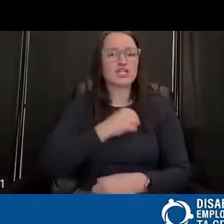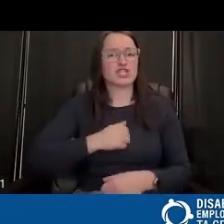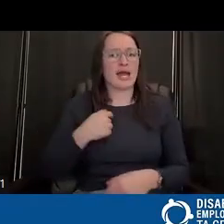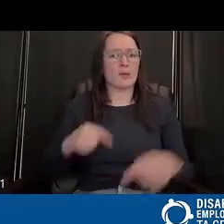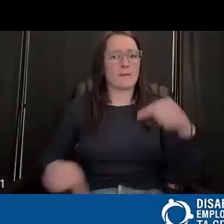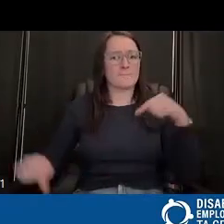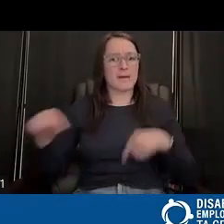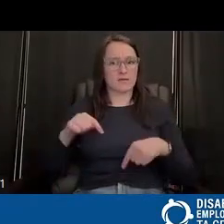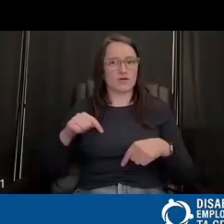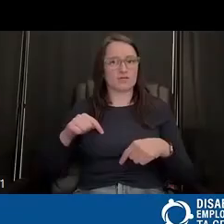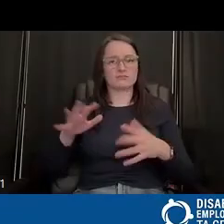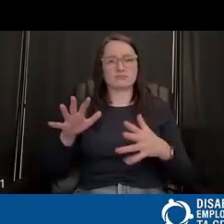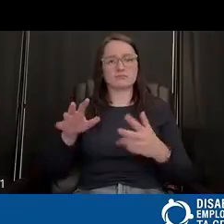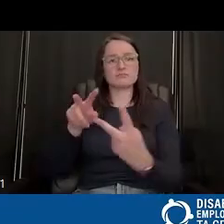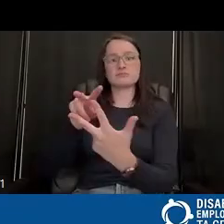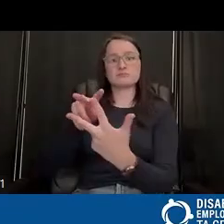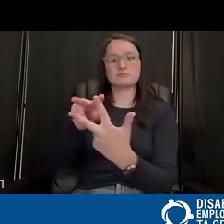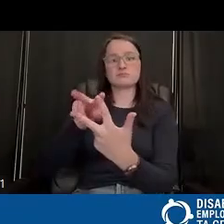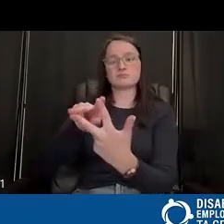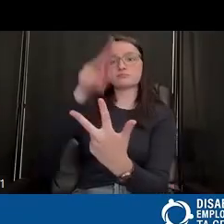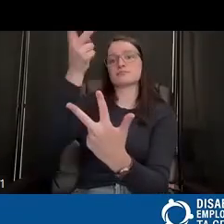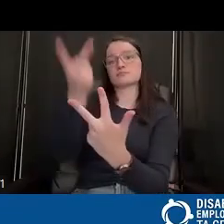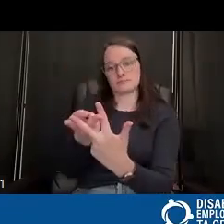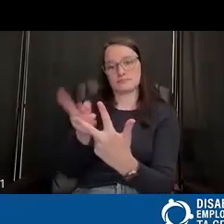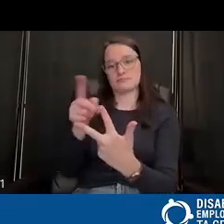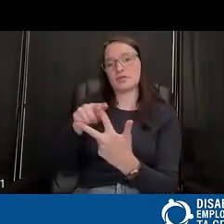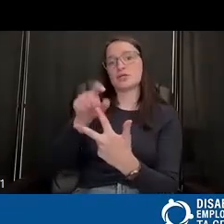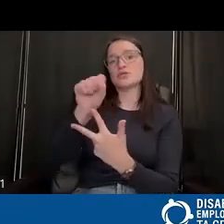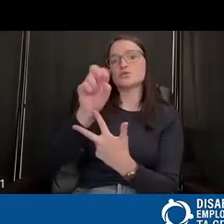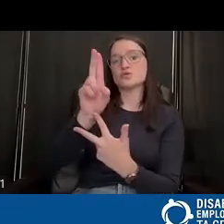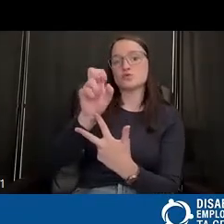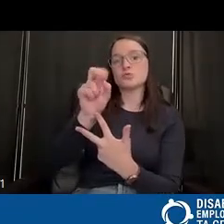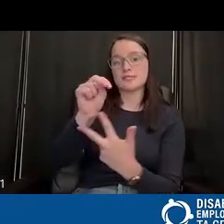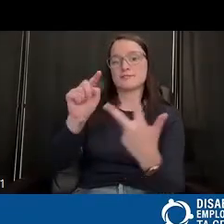to hear from Susan first and then Gillian. Sorry about that for the order of the slides. And then